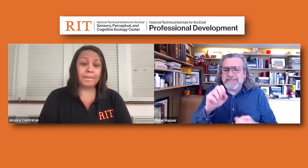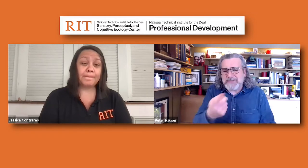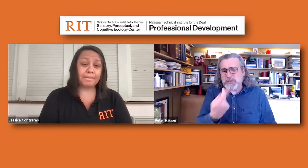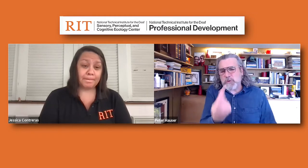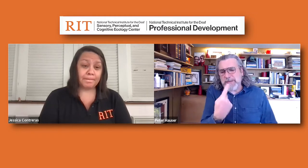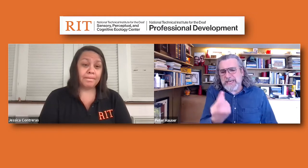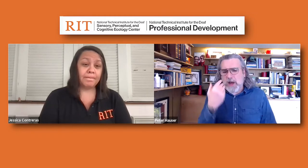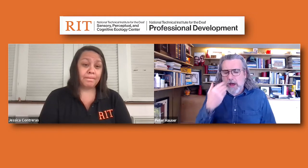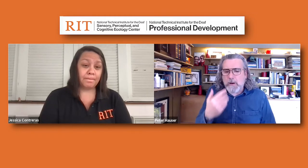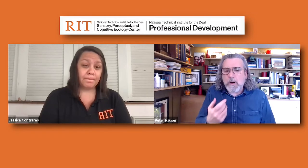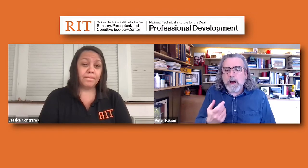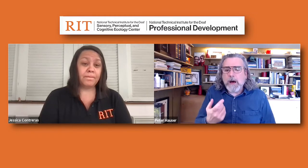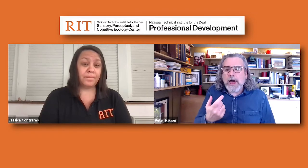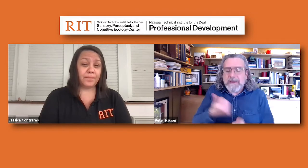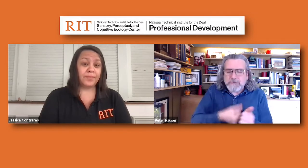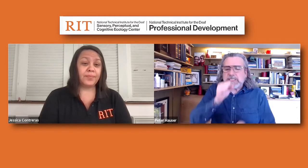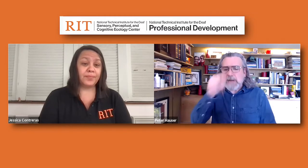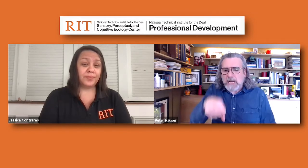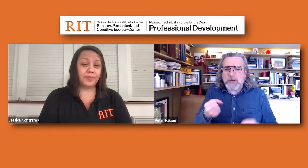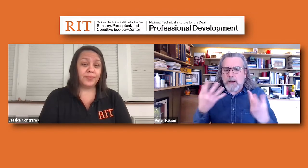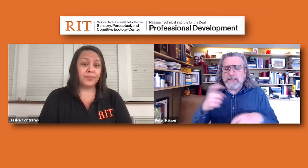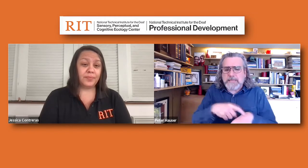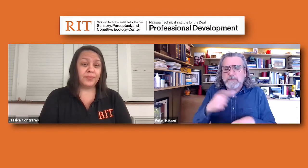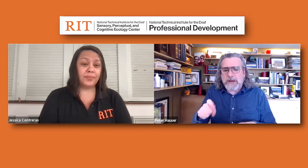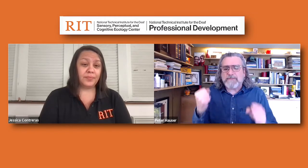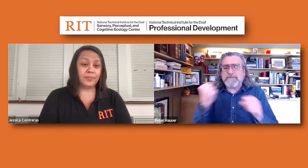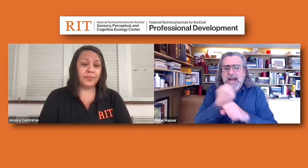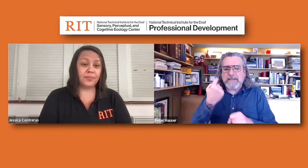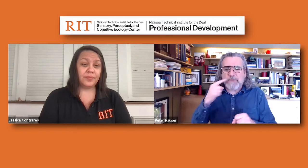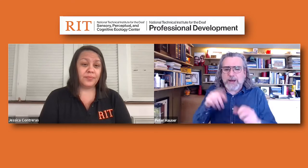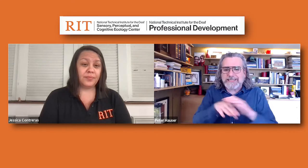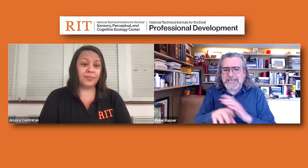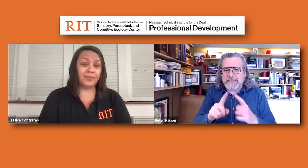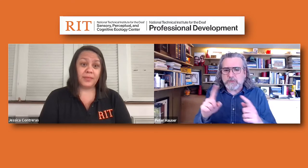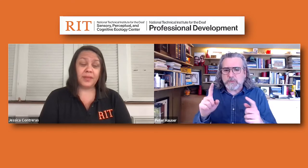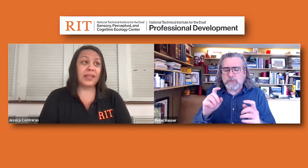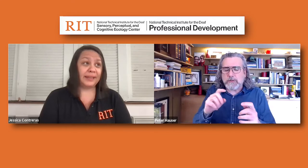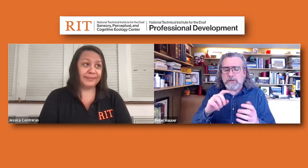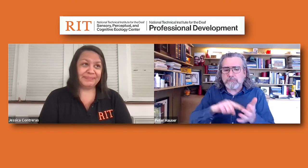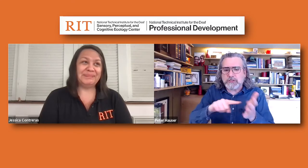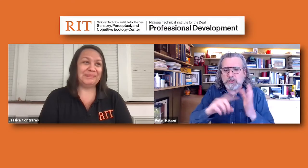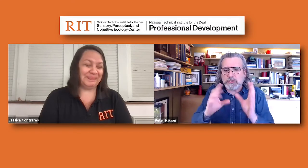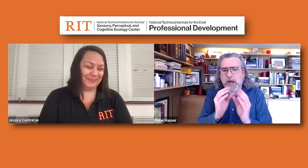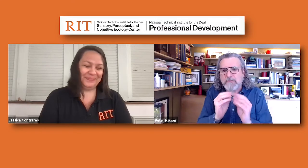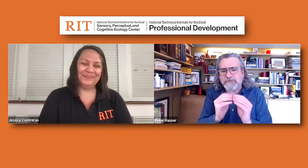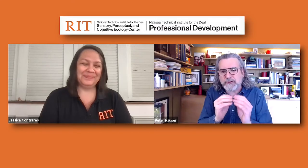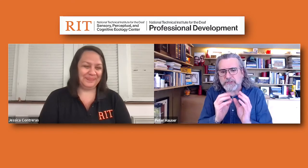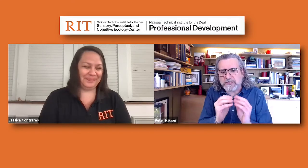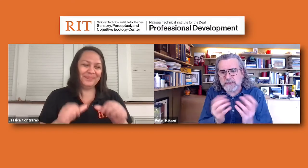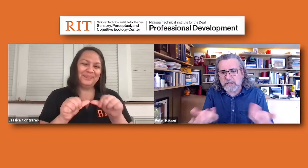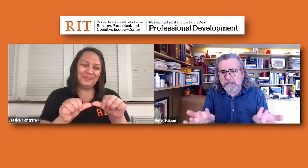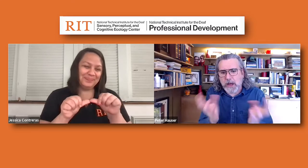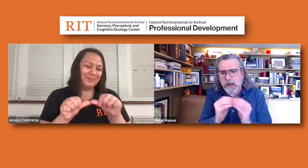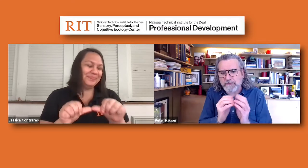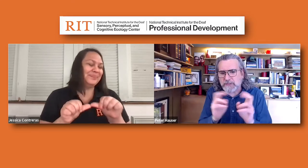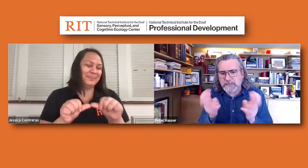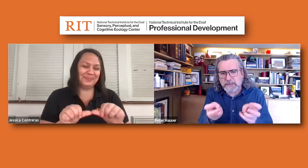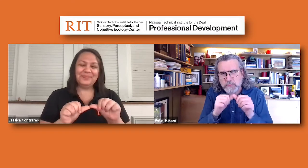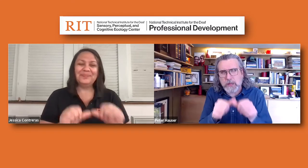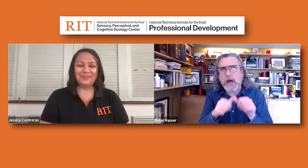We know, Jessica, how many times every semester do we have to fight for access to academic research conferences?